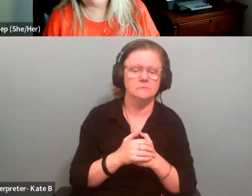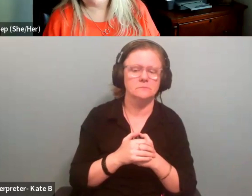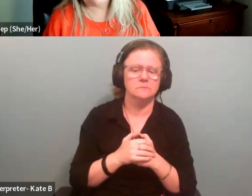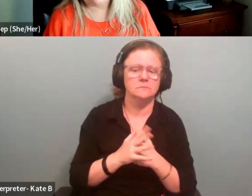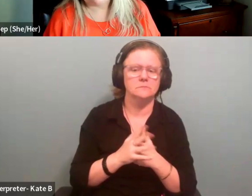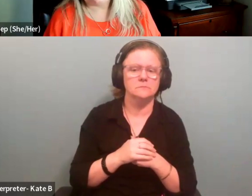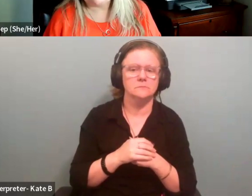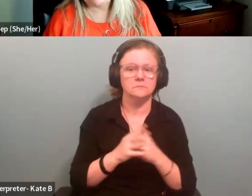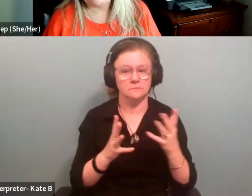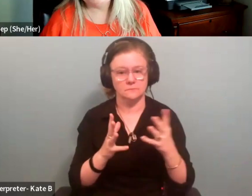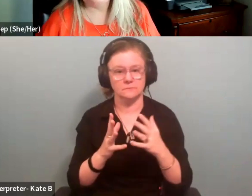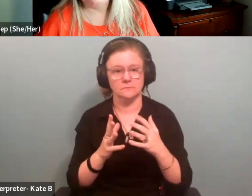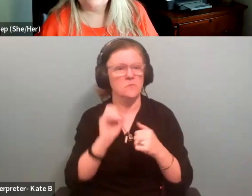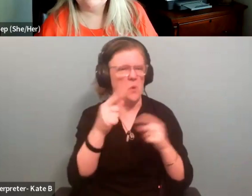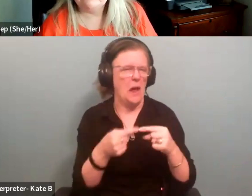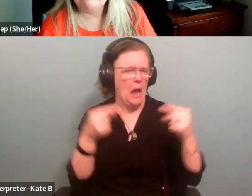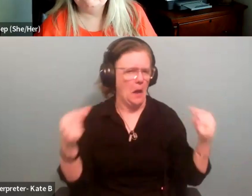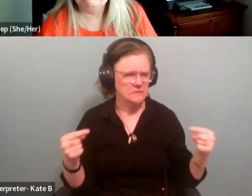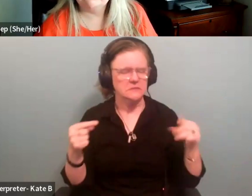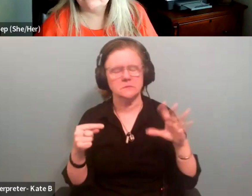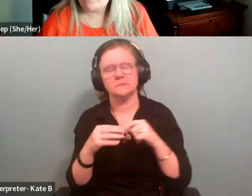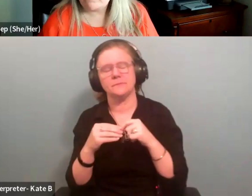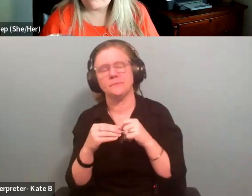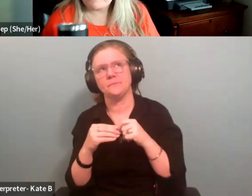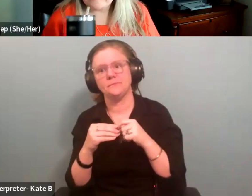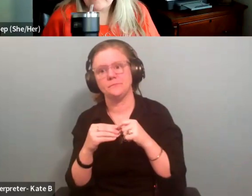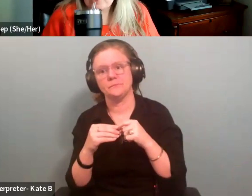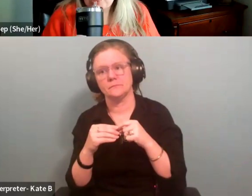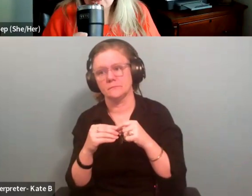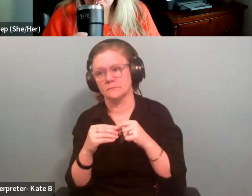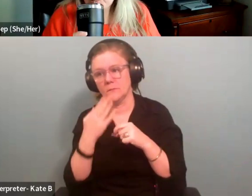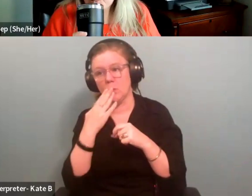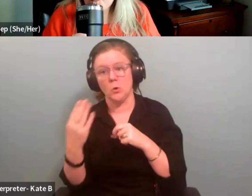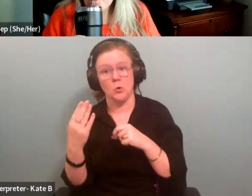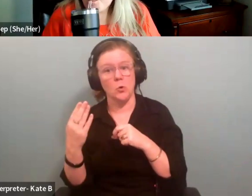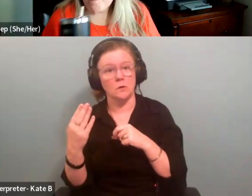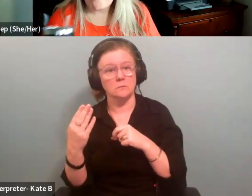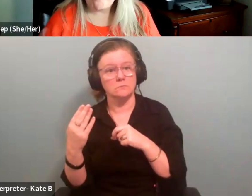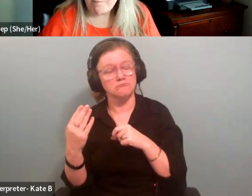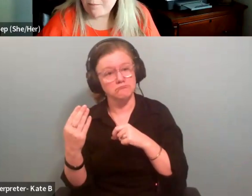guess, kind of on the flip side of that, what are the things that and we got some good kind of critical comments in chat